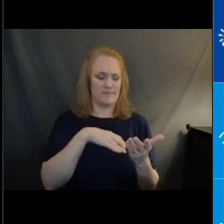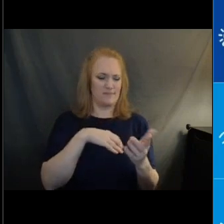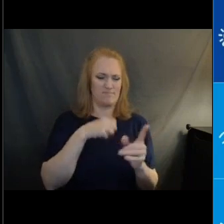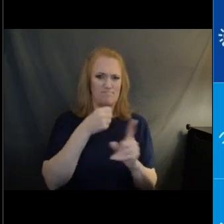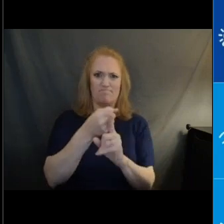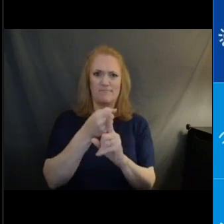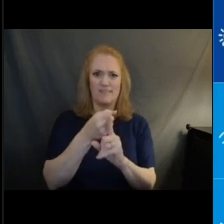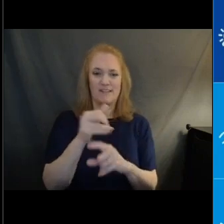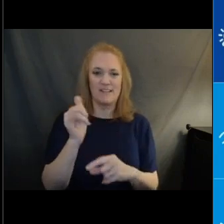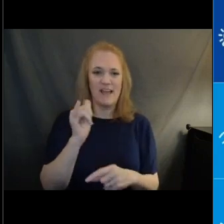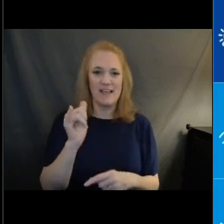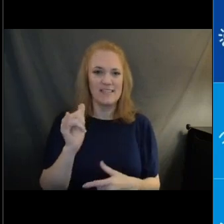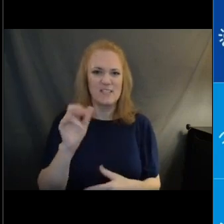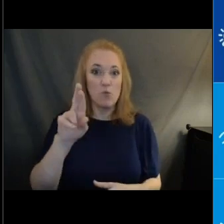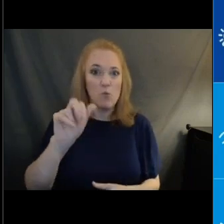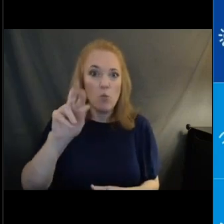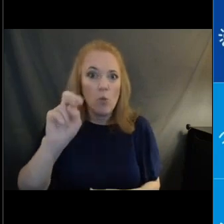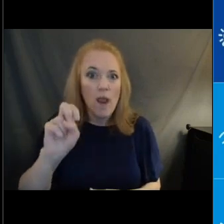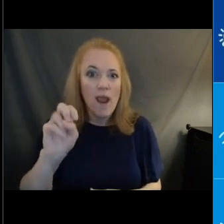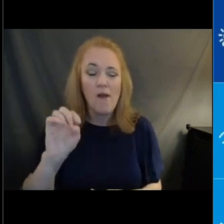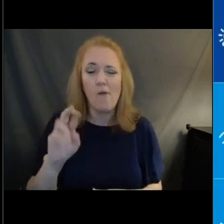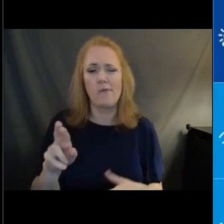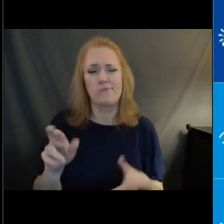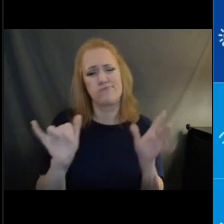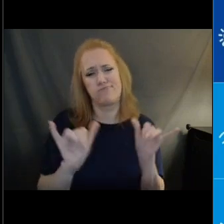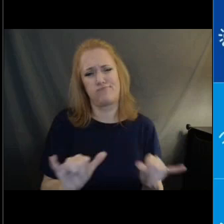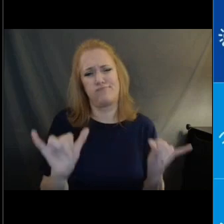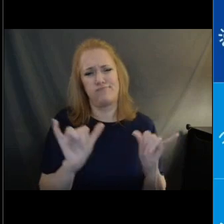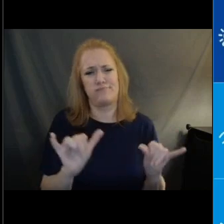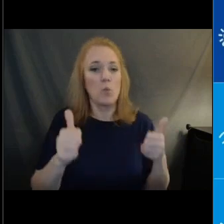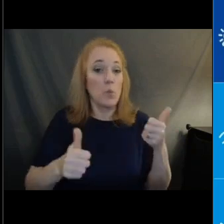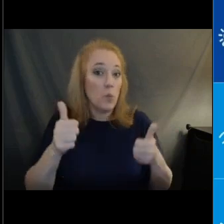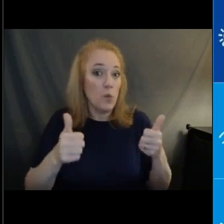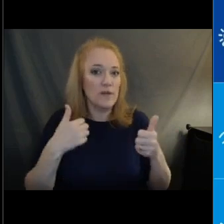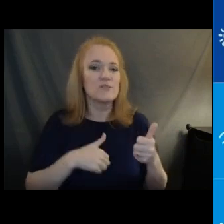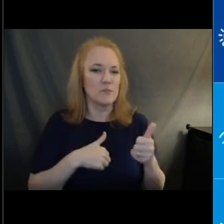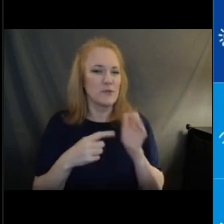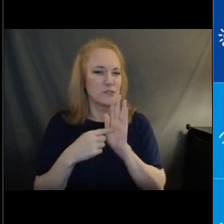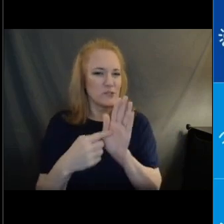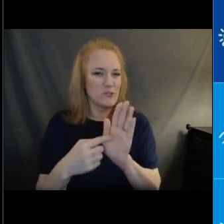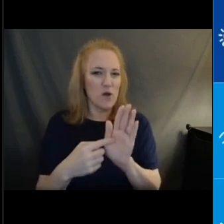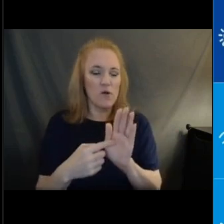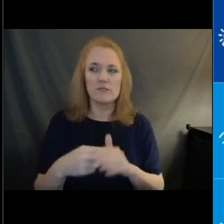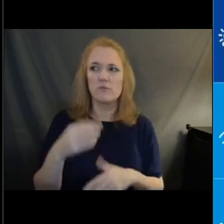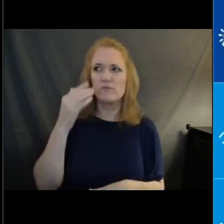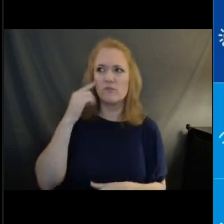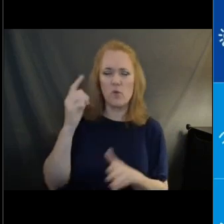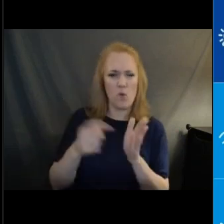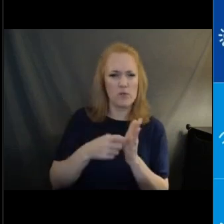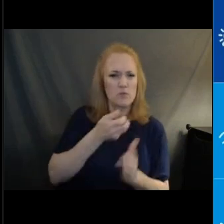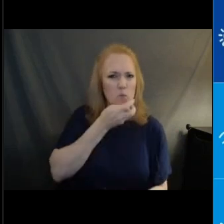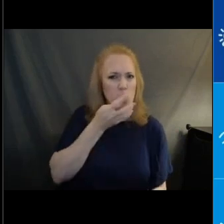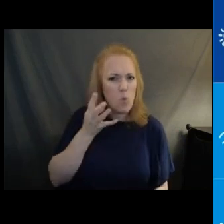minimum temperature anomaly. One thing we've been seeing recently with warming is that your minimum